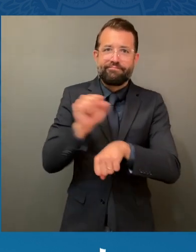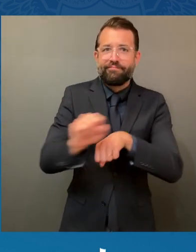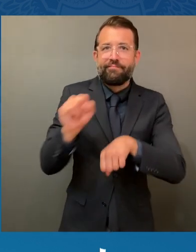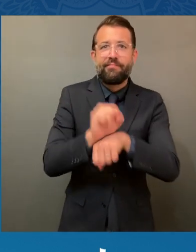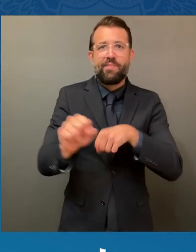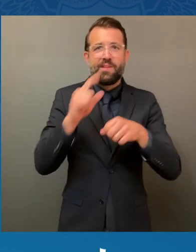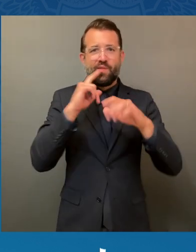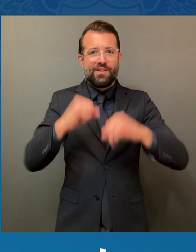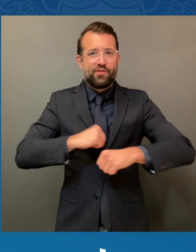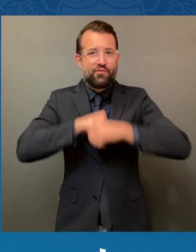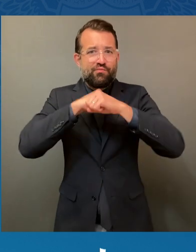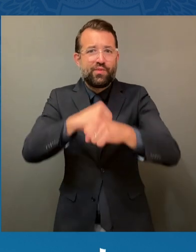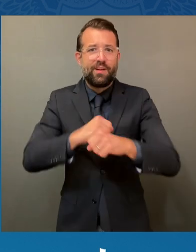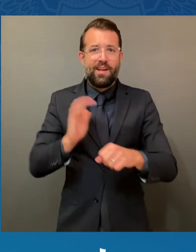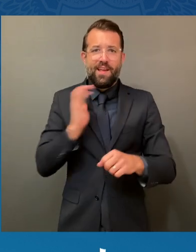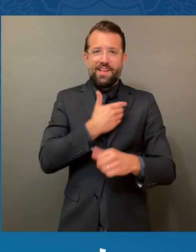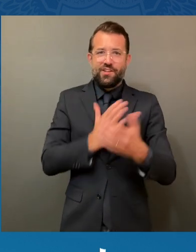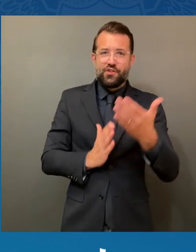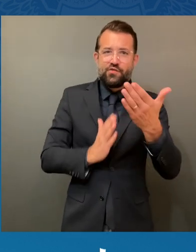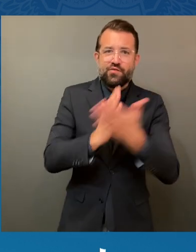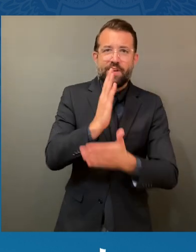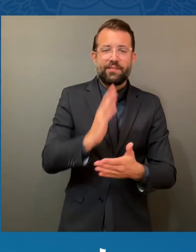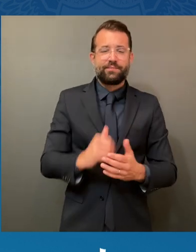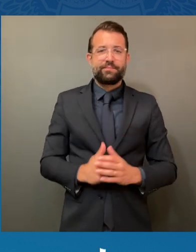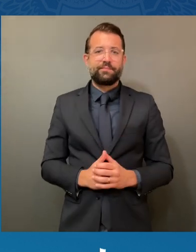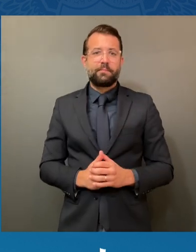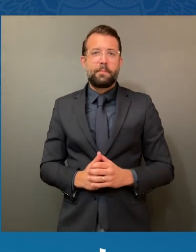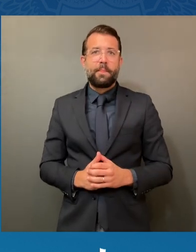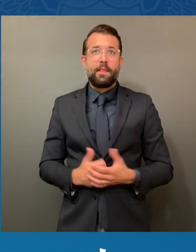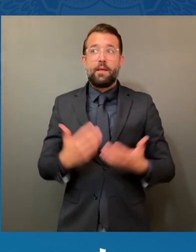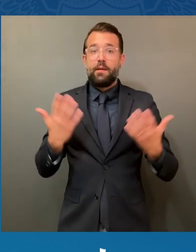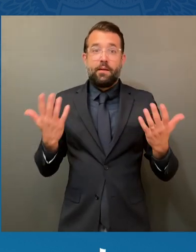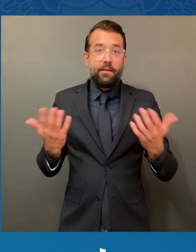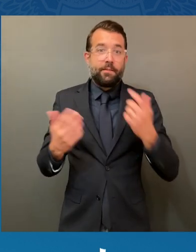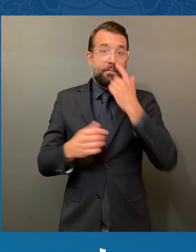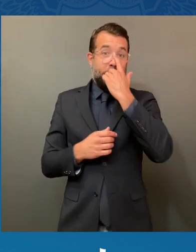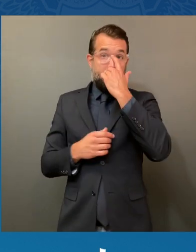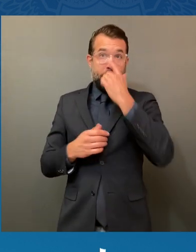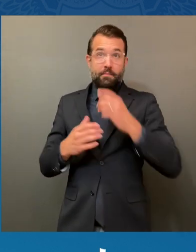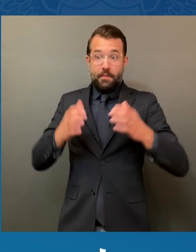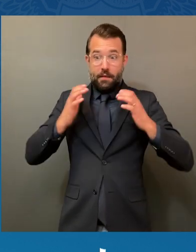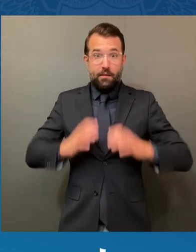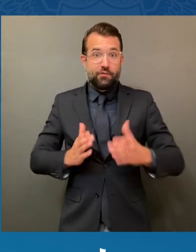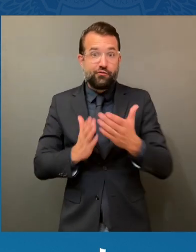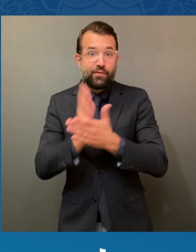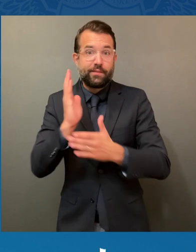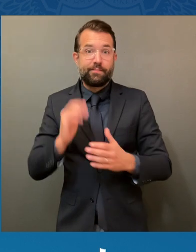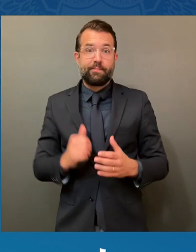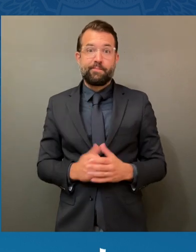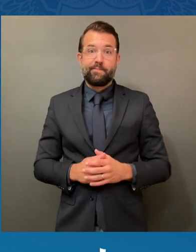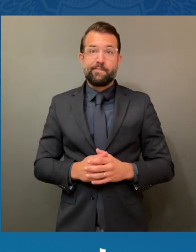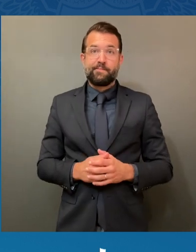In particular, let's talk for a moment about consumer rights -- the right to live, for any hardworking person,